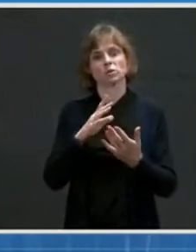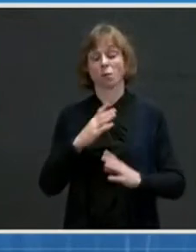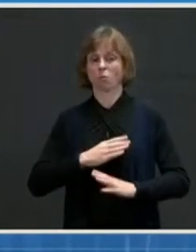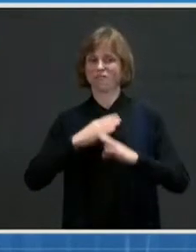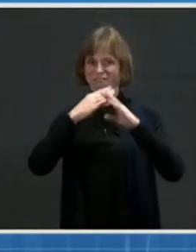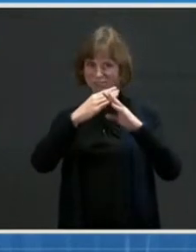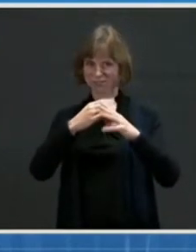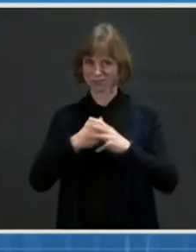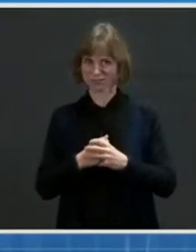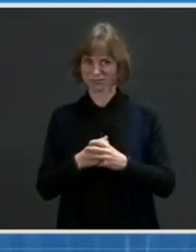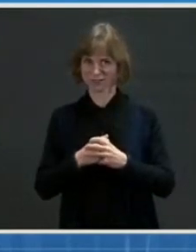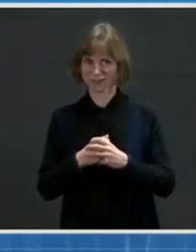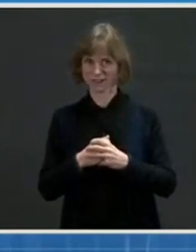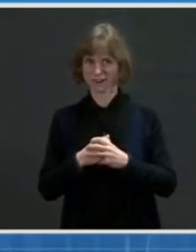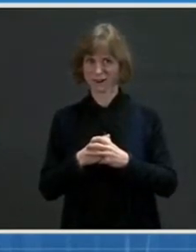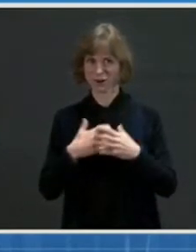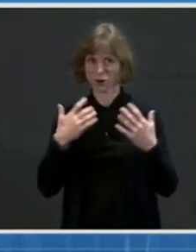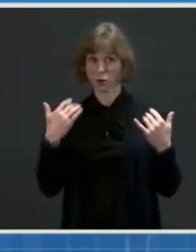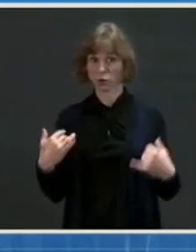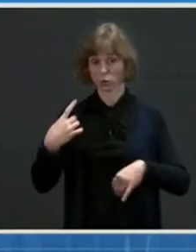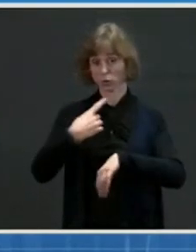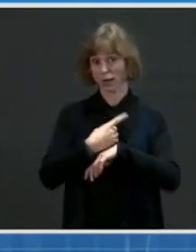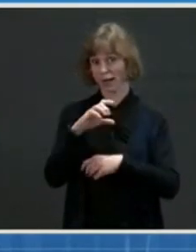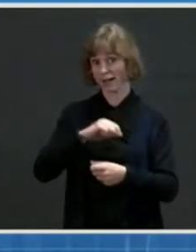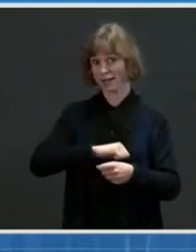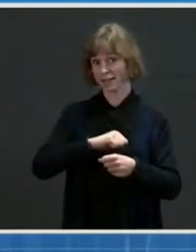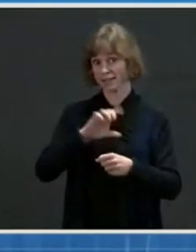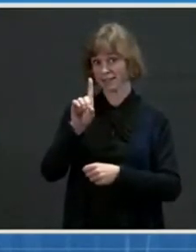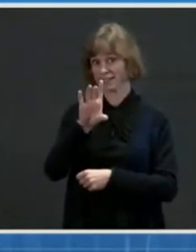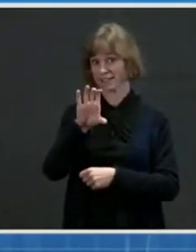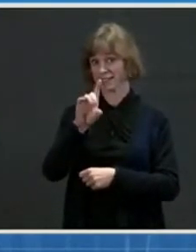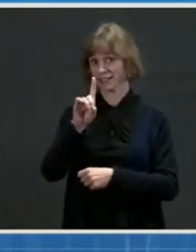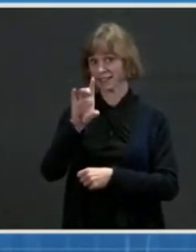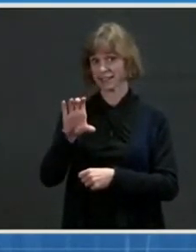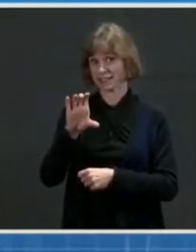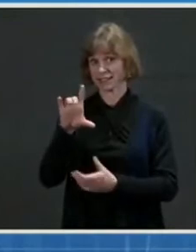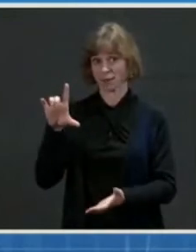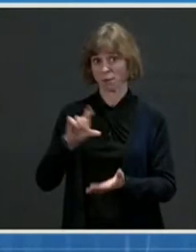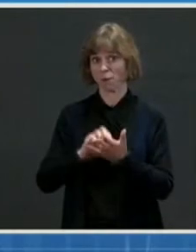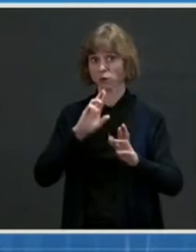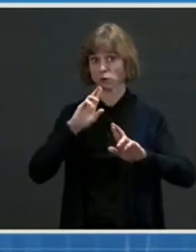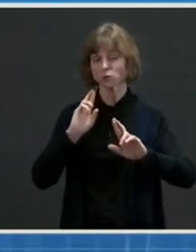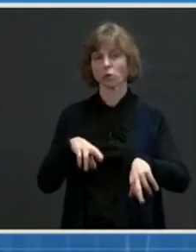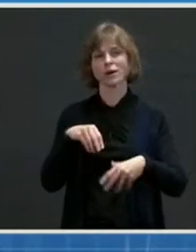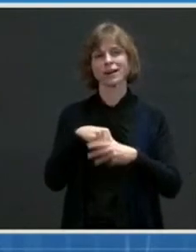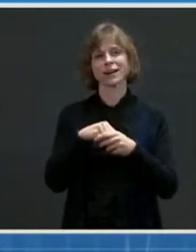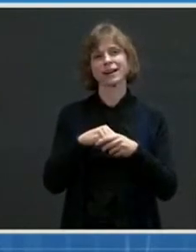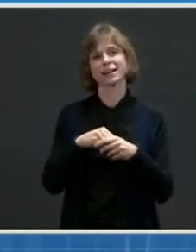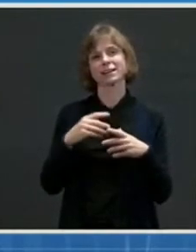THAT CONTRIBUTE TO OUTBREAKS AND STEPS THAT CAN HELP PREVENT SPREAD IN SCHOOLS.